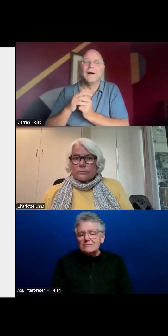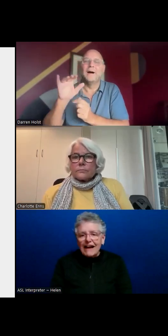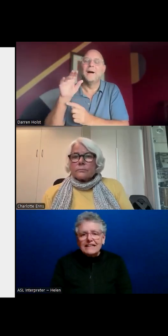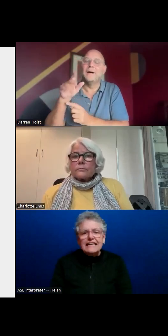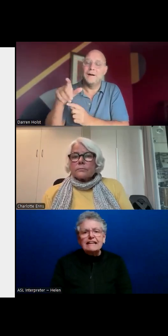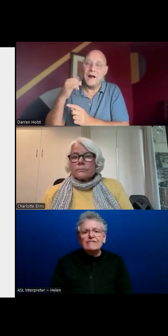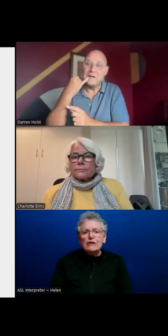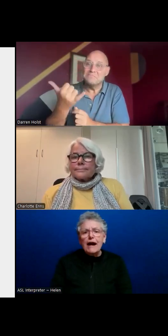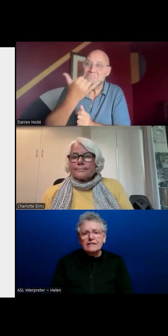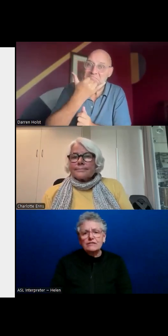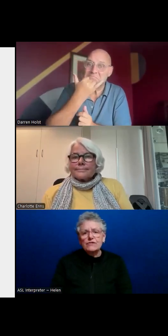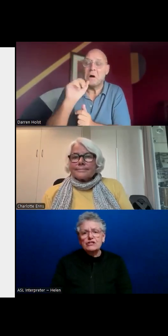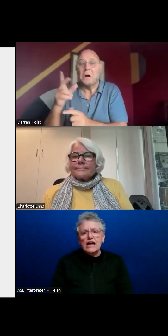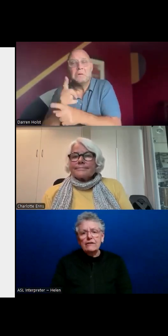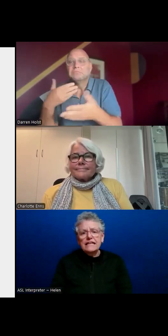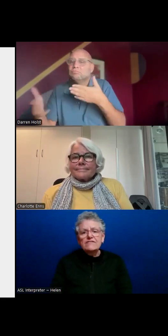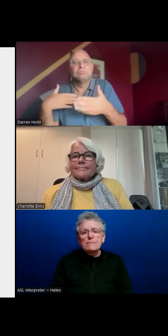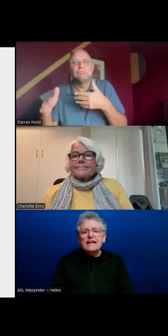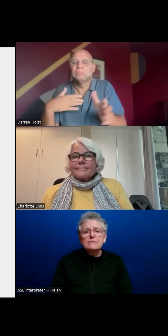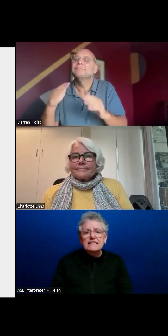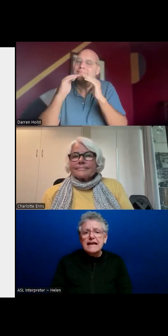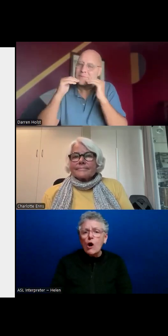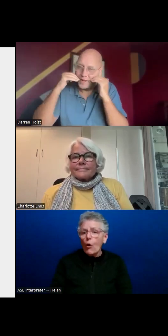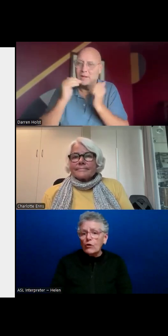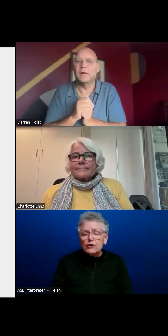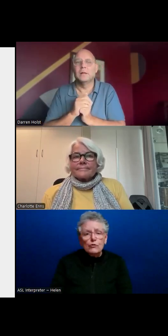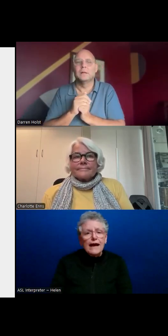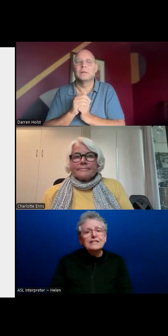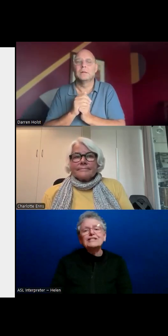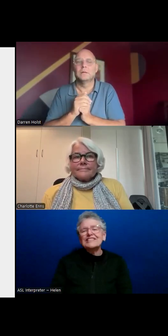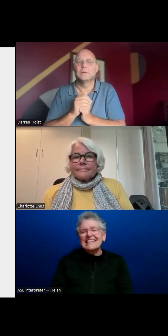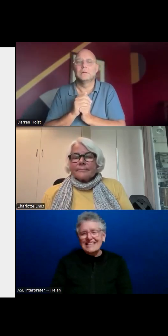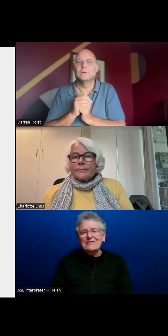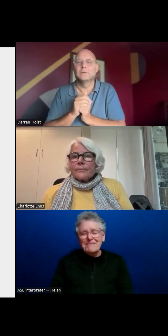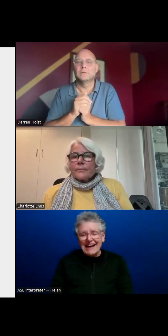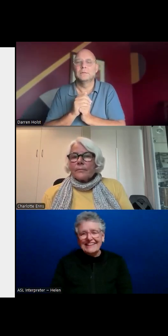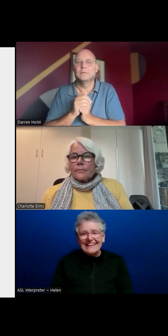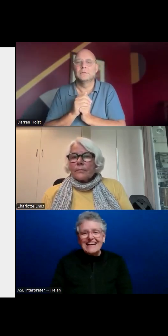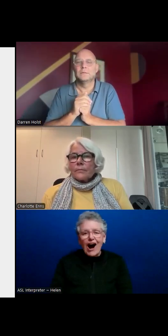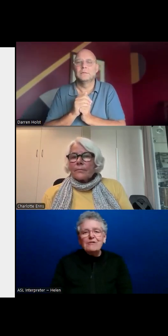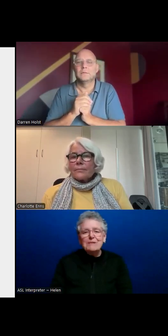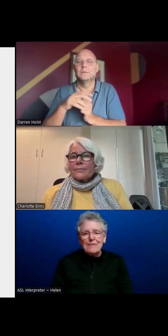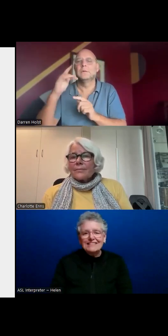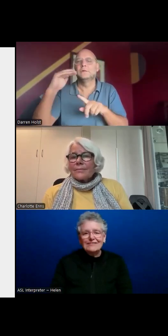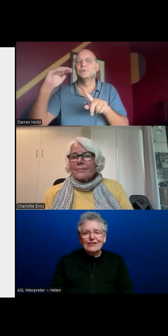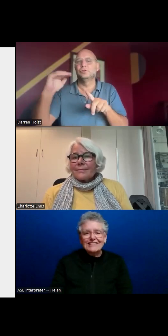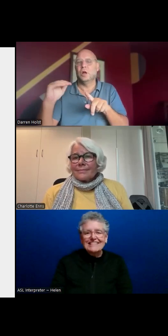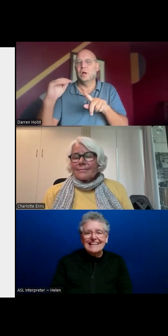you're always smiling and very positive with the child. And if they make a mistake or they're correct, just continue smiling. Always be positive